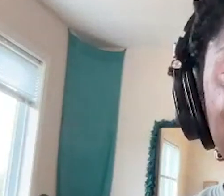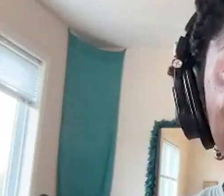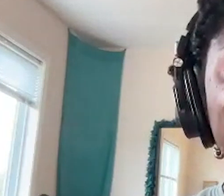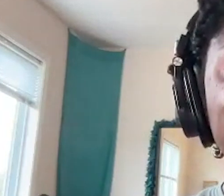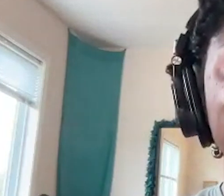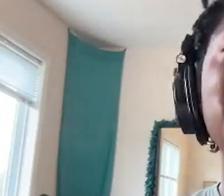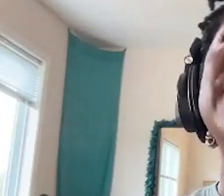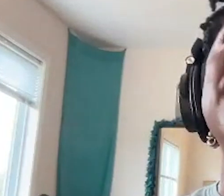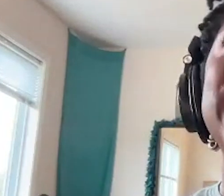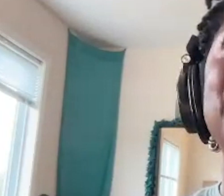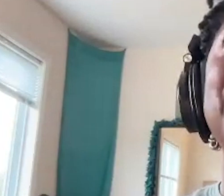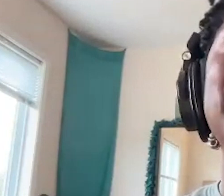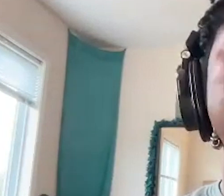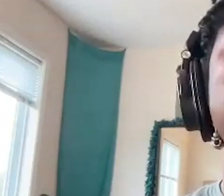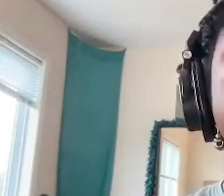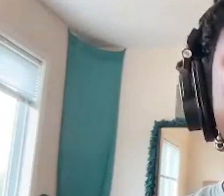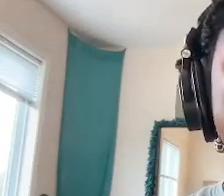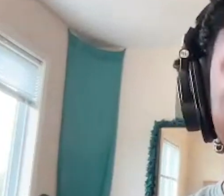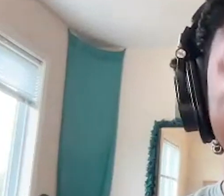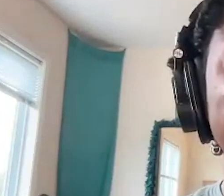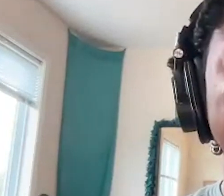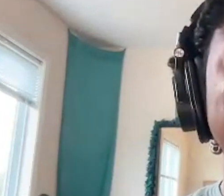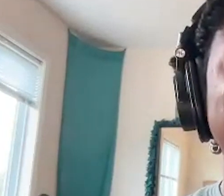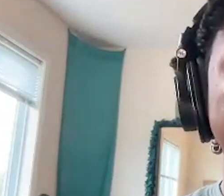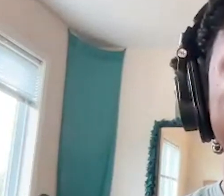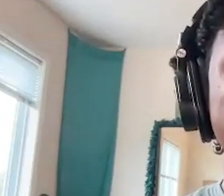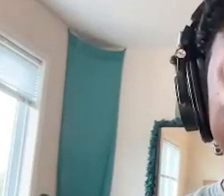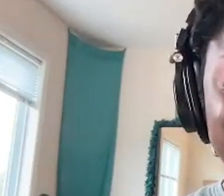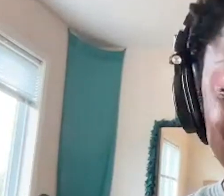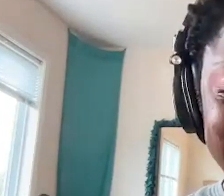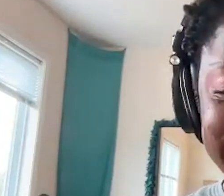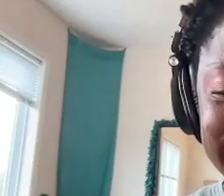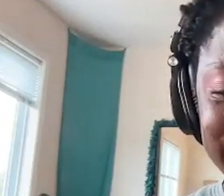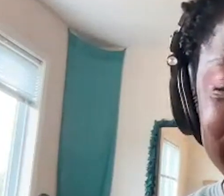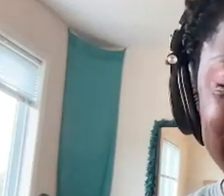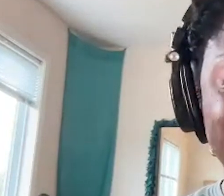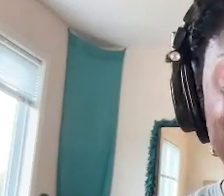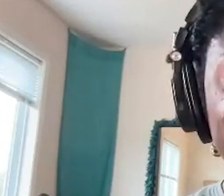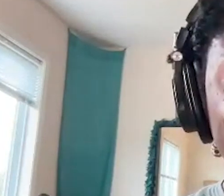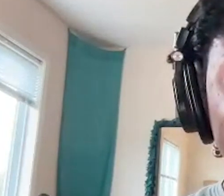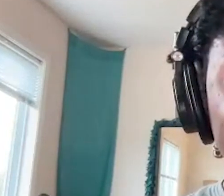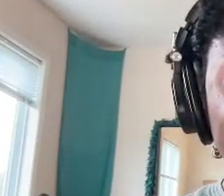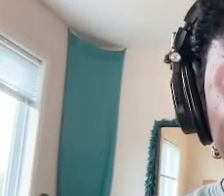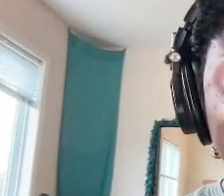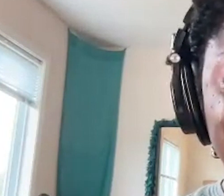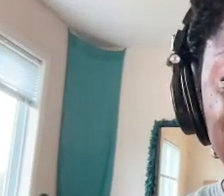mind that women of colour, let me say Black women, not even women of colour, let me say, Black women, because that's what